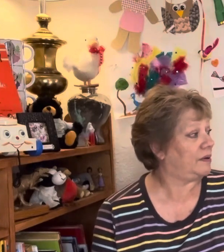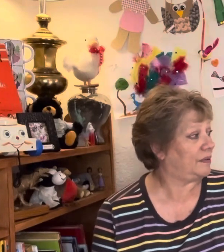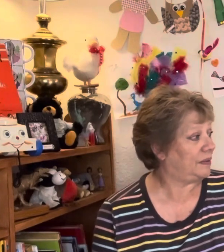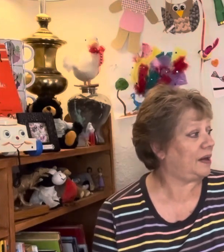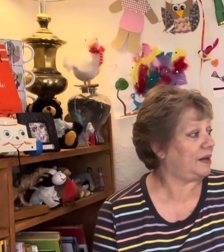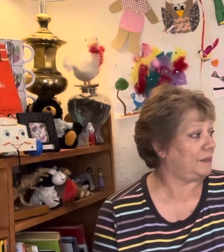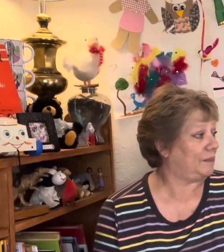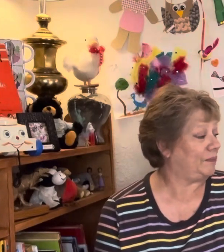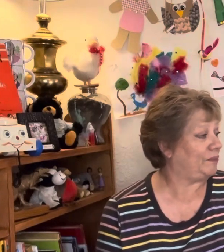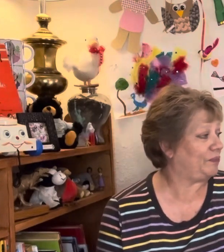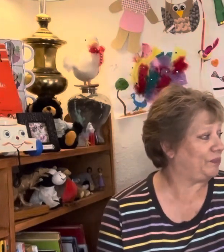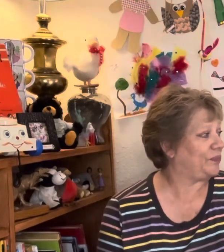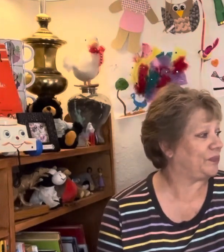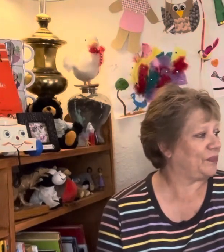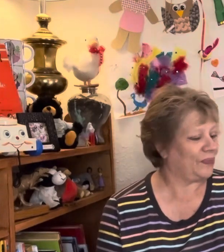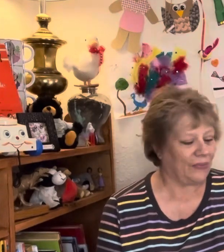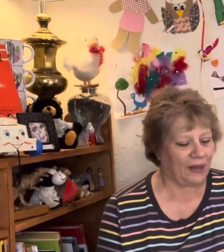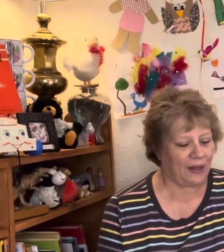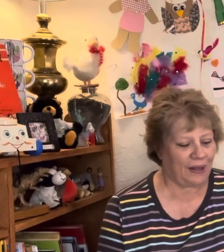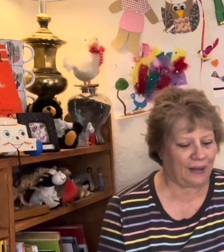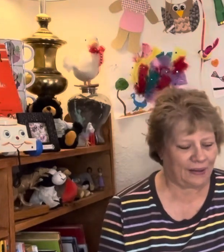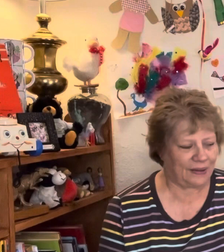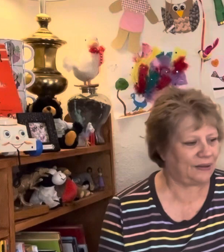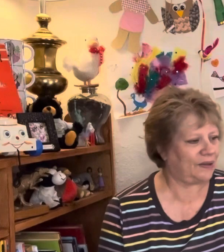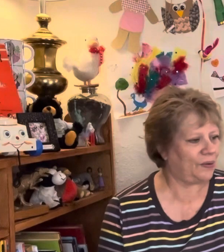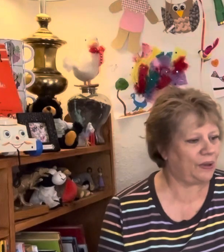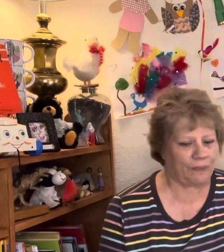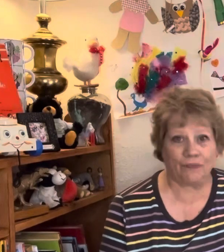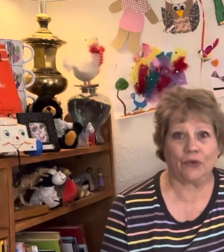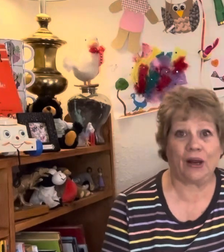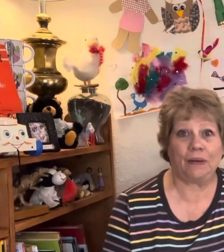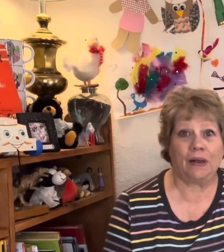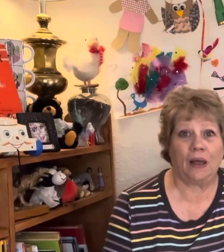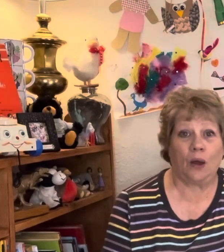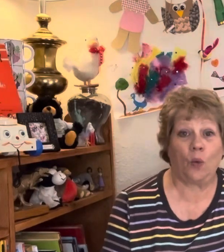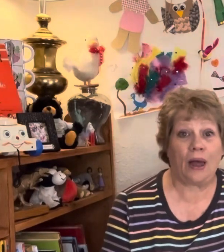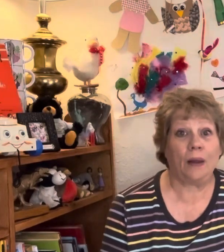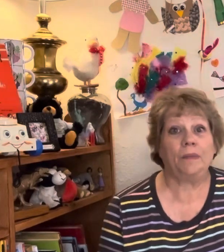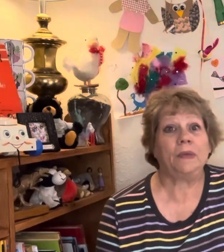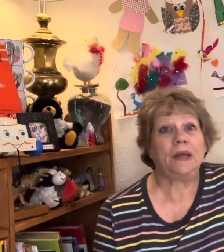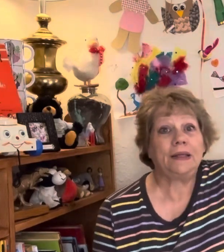have. I've just gotta spice it up a little bit. You gotta keep it fresh. BARB: Cool! Great. Well,